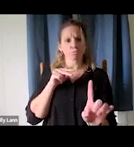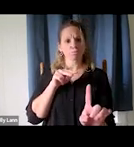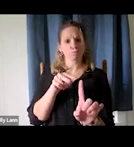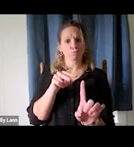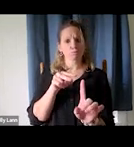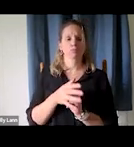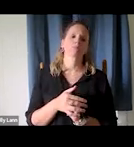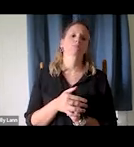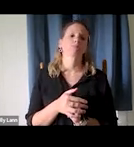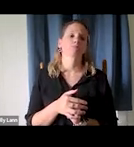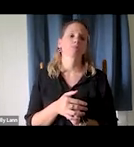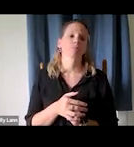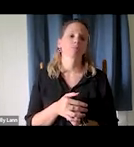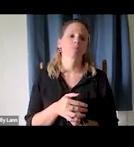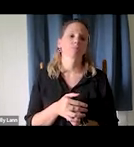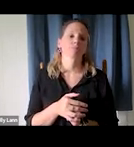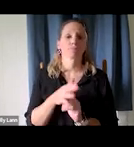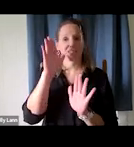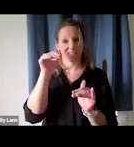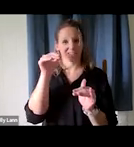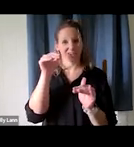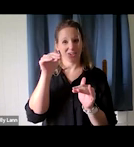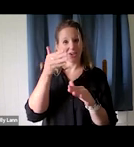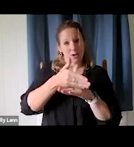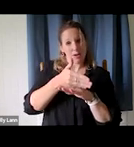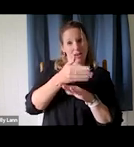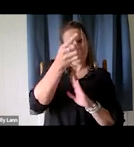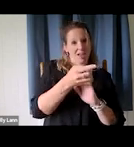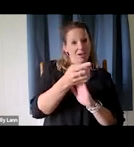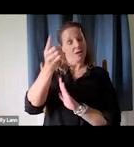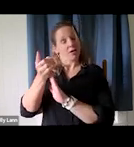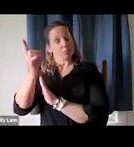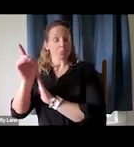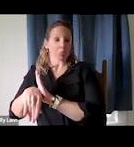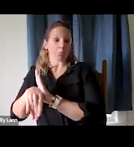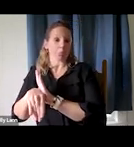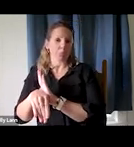So we hope that by the end of this hour or an hour and a half, you will have a better understanding